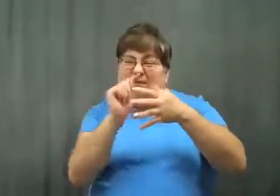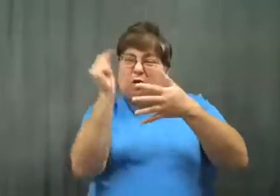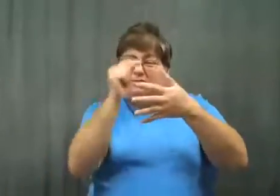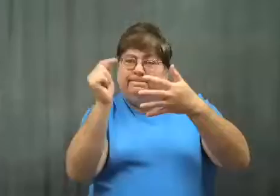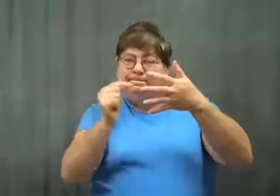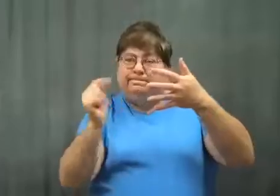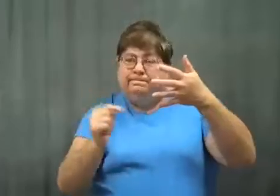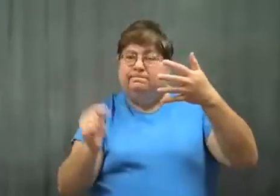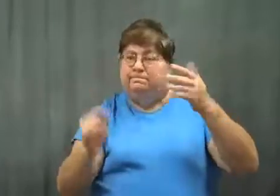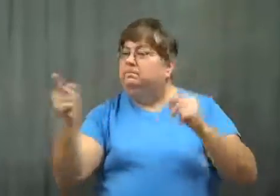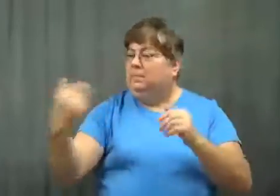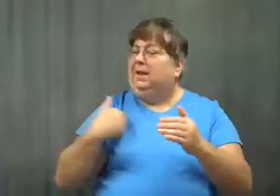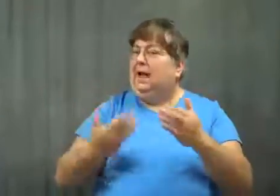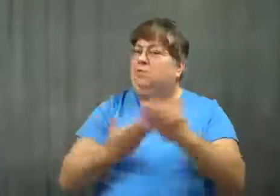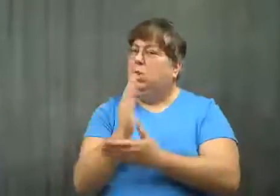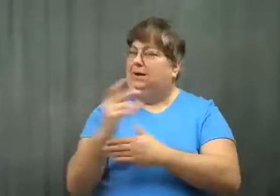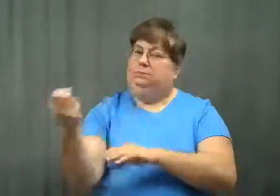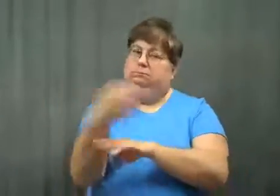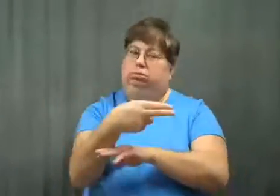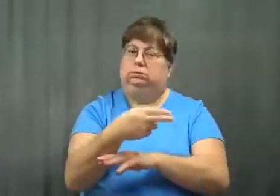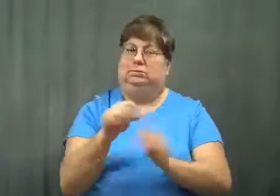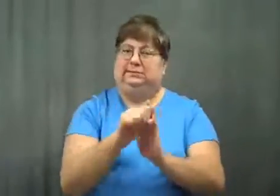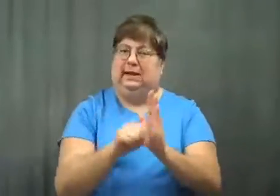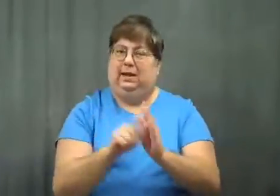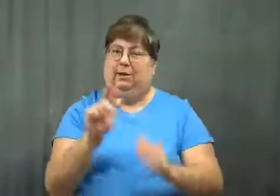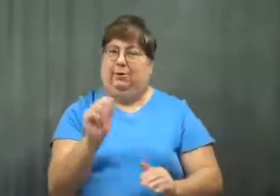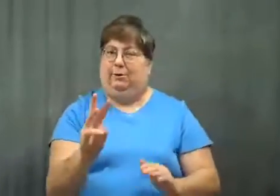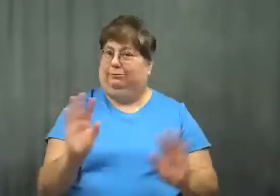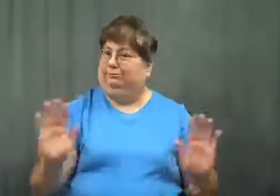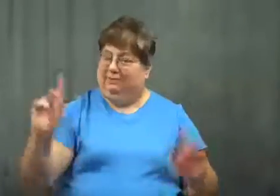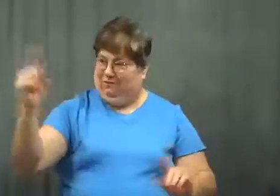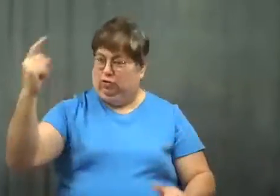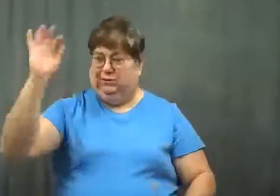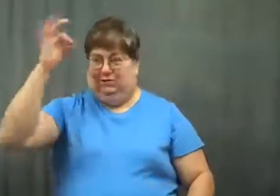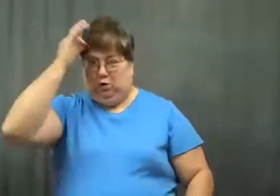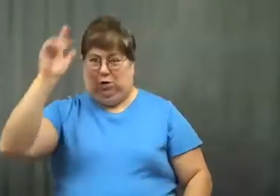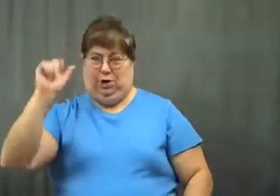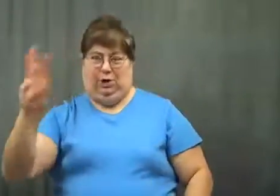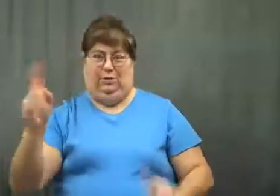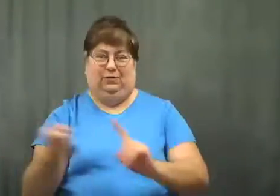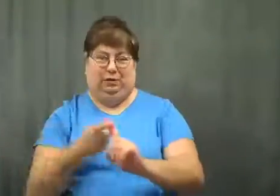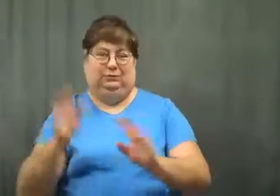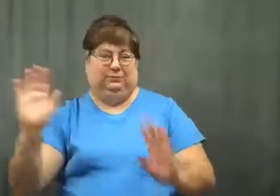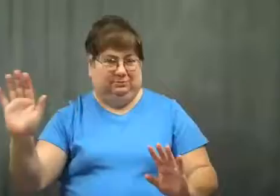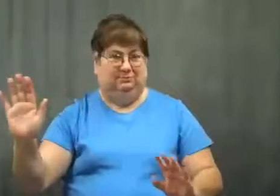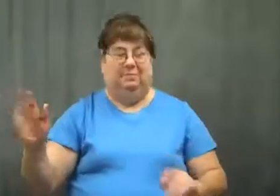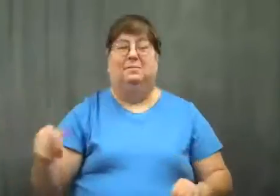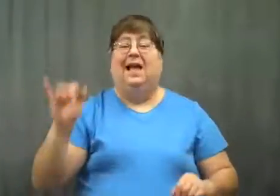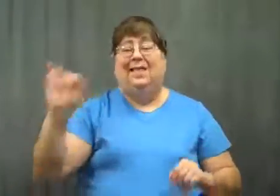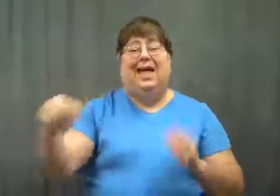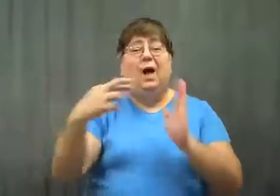There are 5 areas where the federal government’s authority overrides the states.